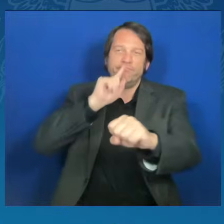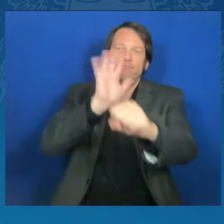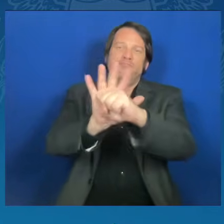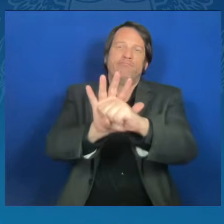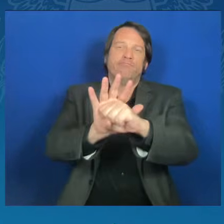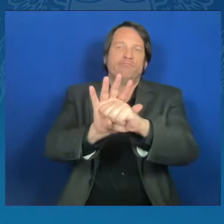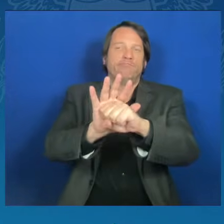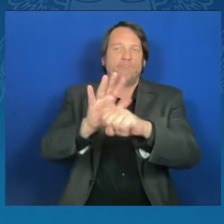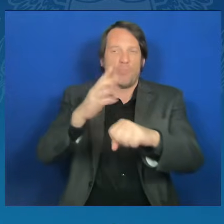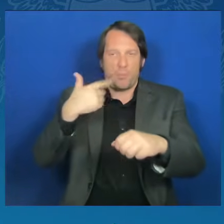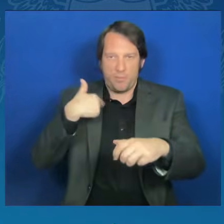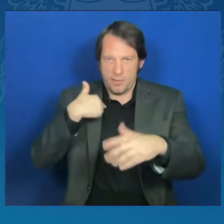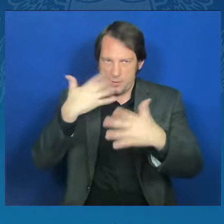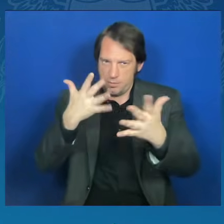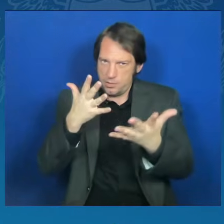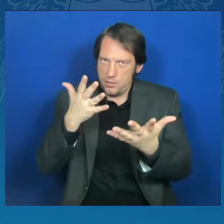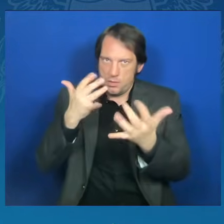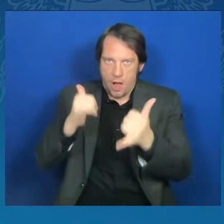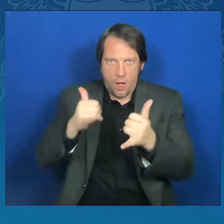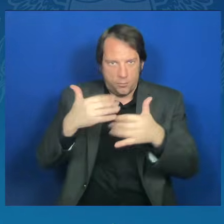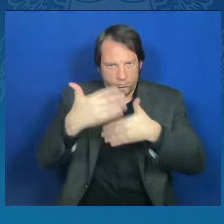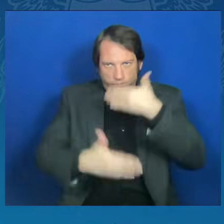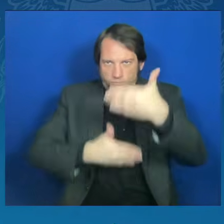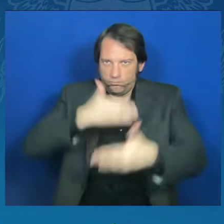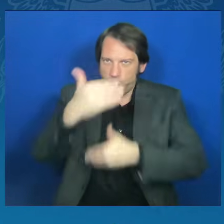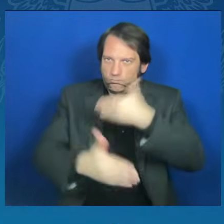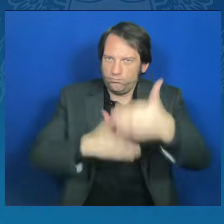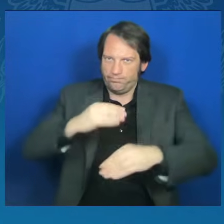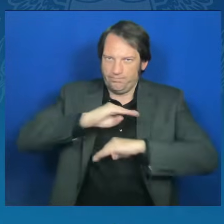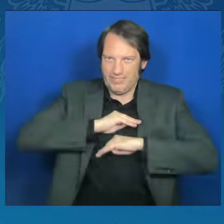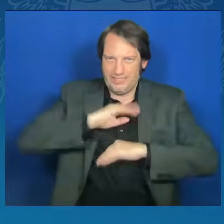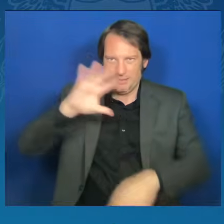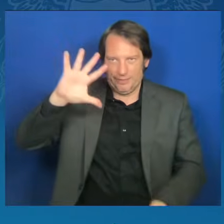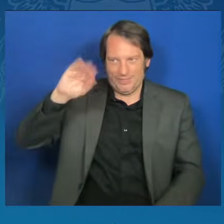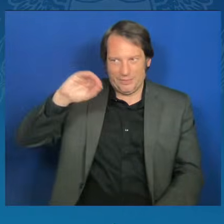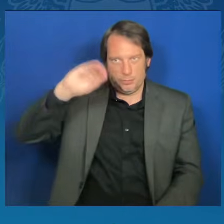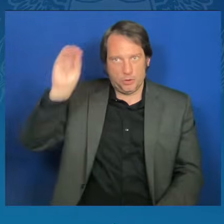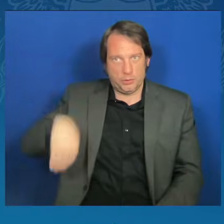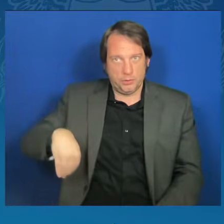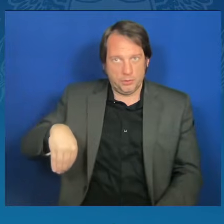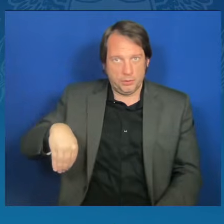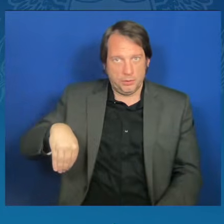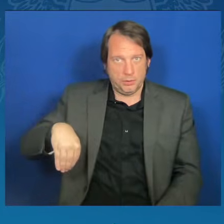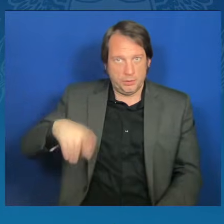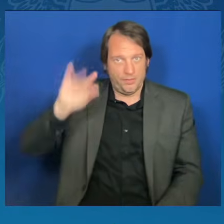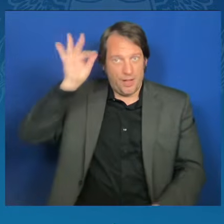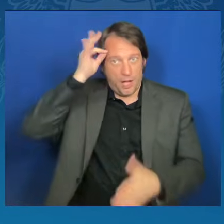going to minority-owned businesses. This is consistent --